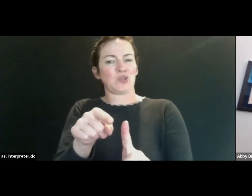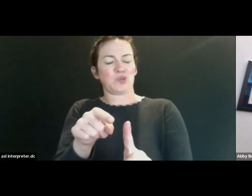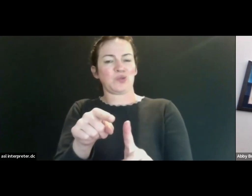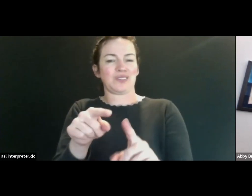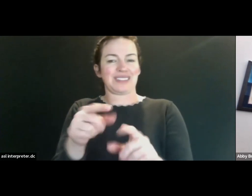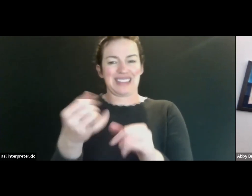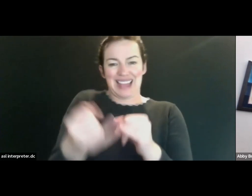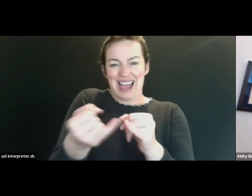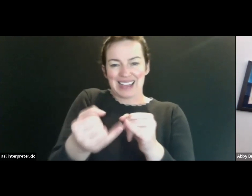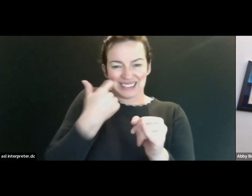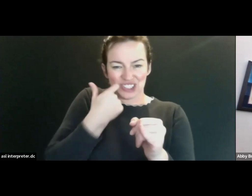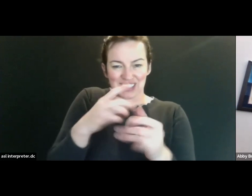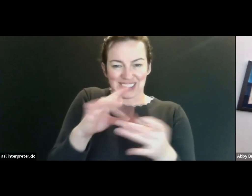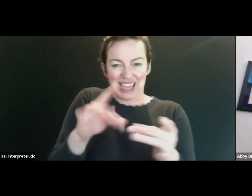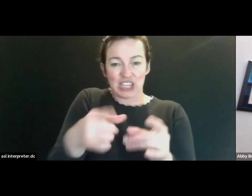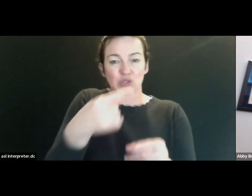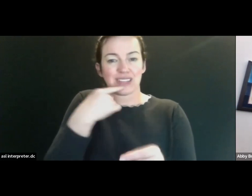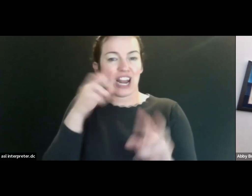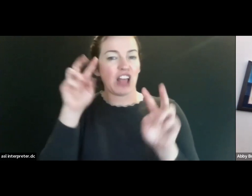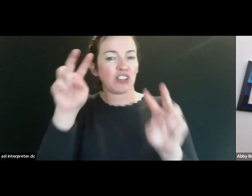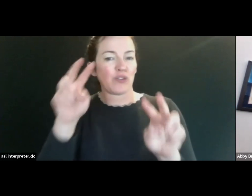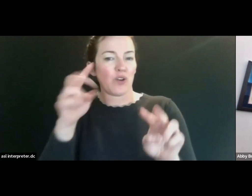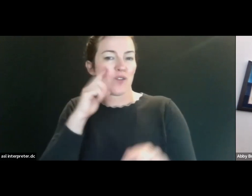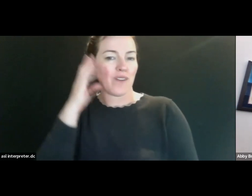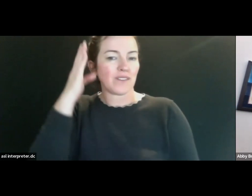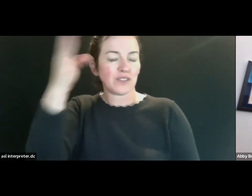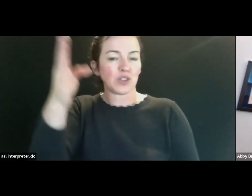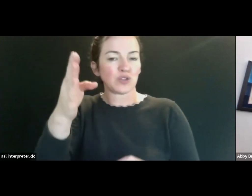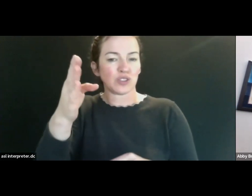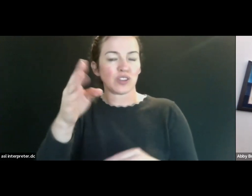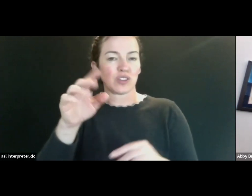you said: I look forward to for a future outcome area working group where we can have you back